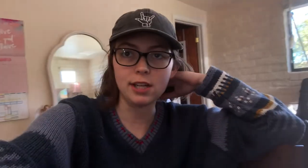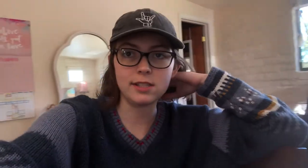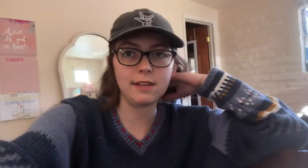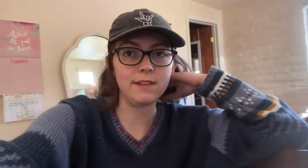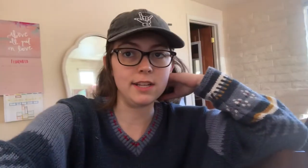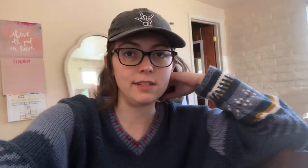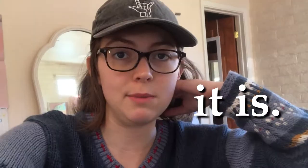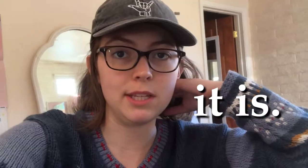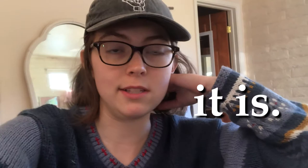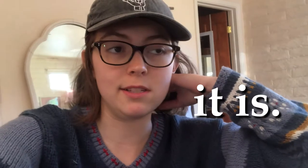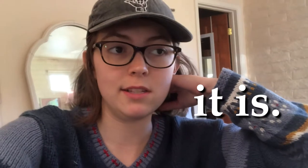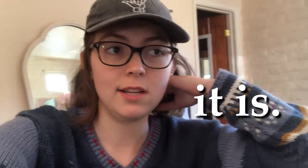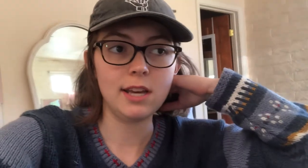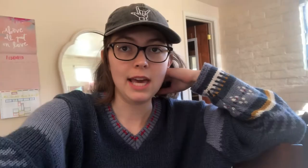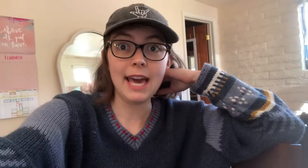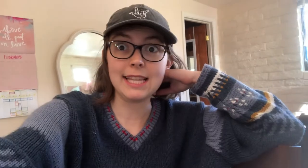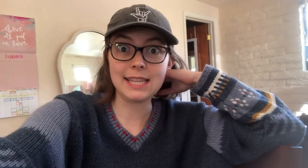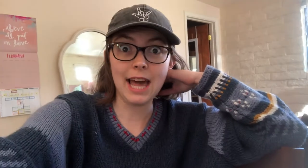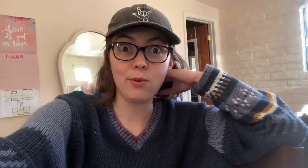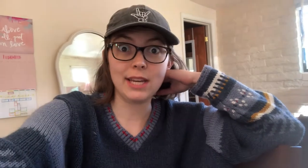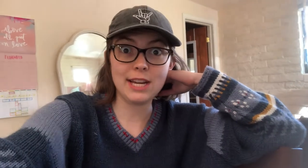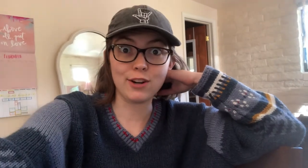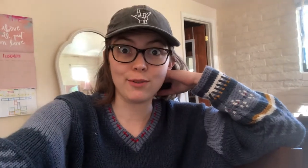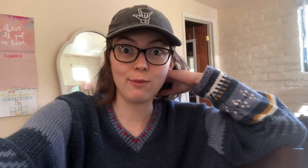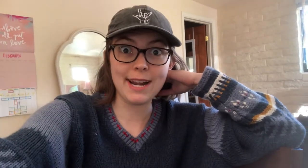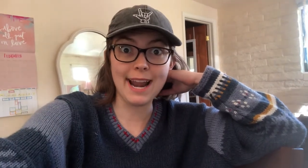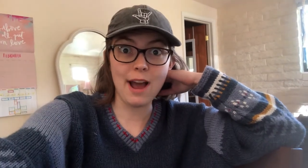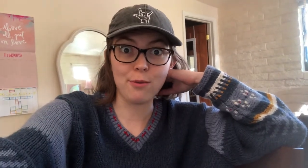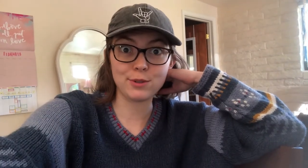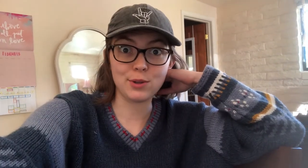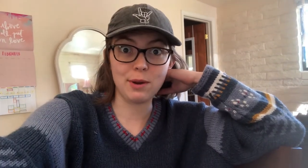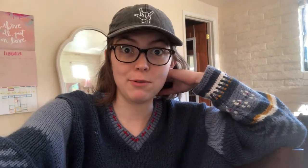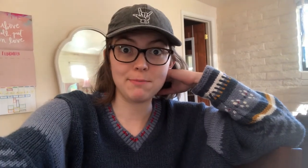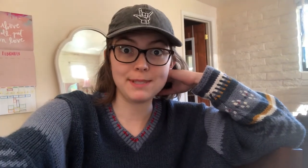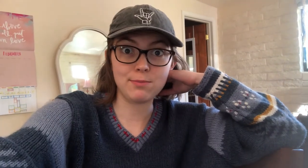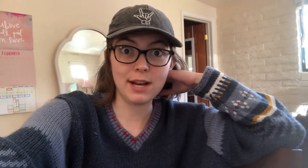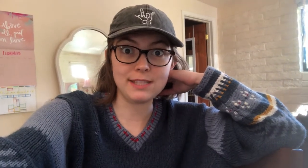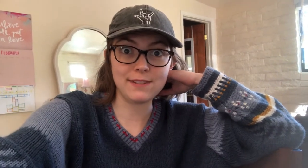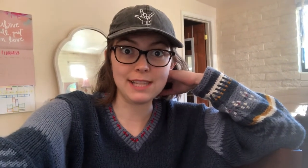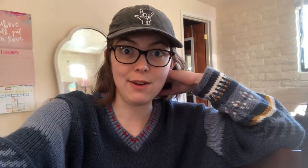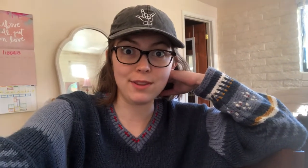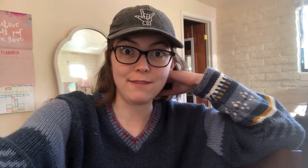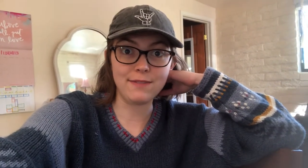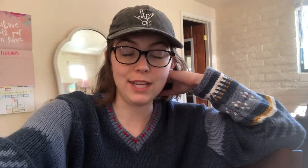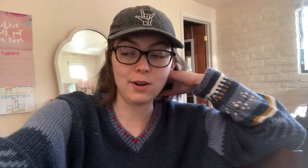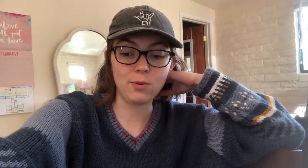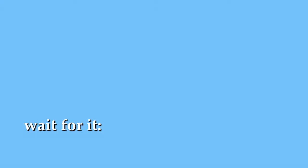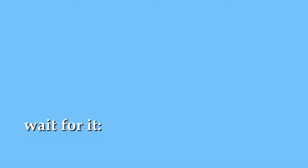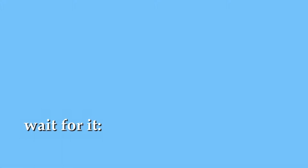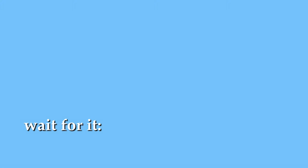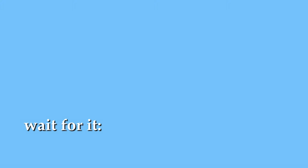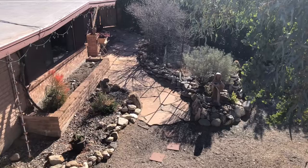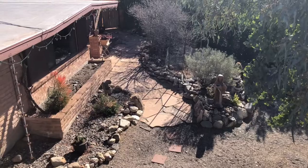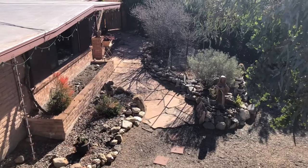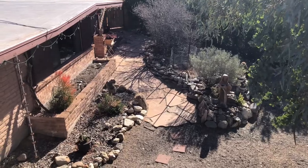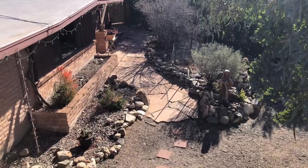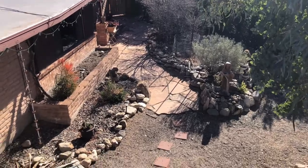if it is because it's loud here right now so i wouldn't be surprised if it's loud in